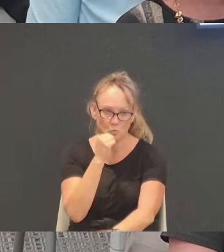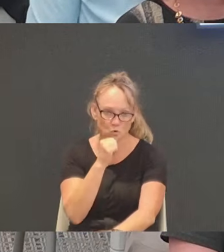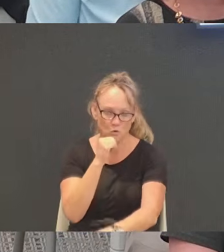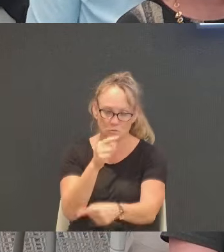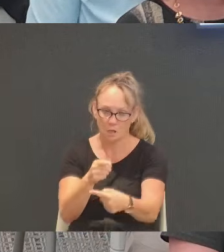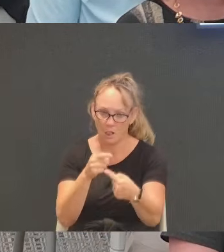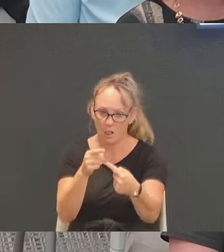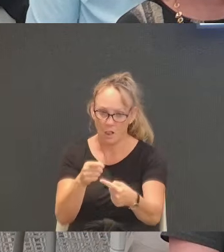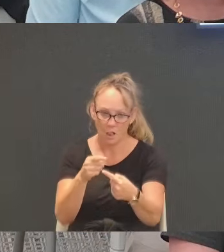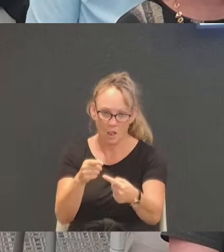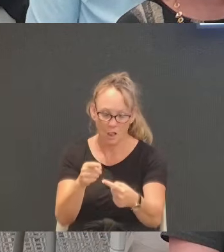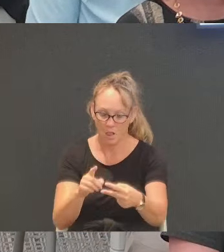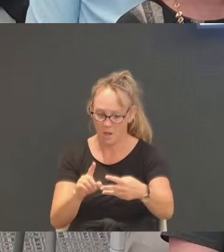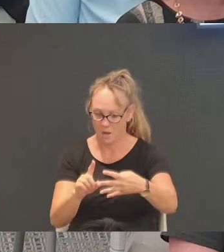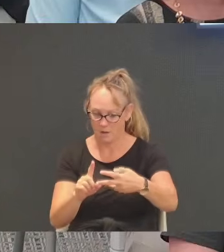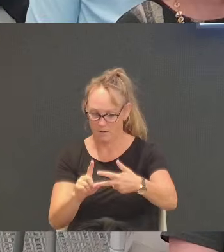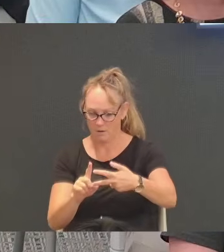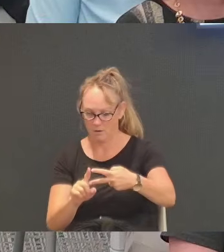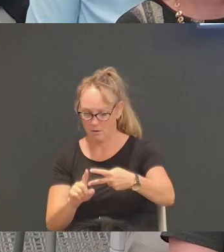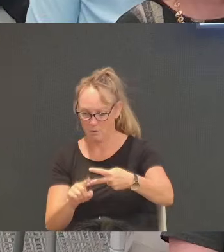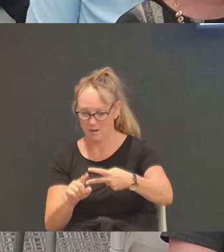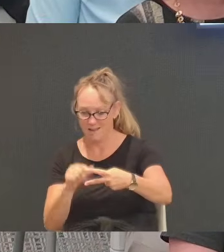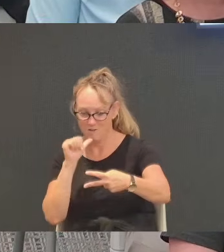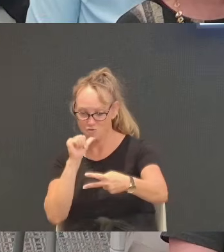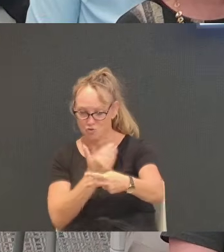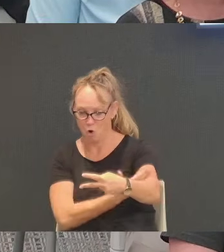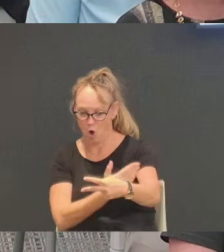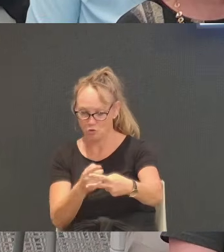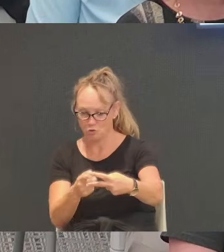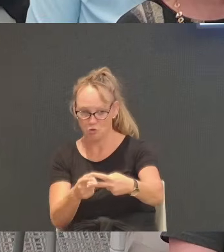younger daughter faced situations no girl should ever have to go through, such as navigating